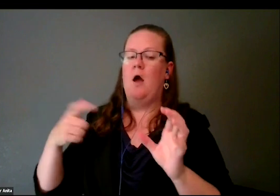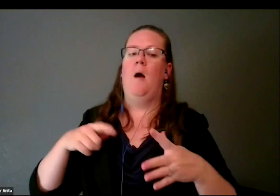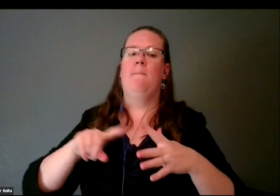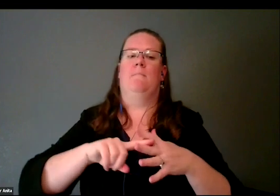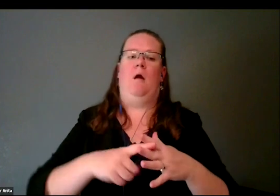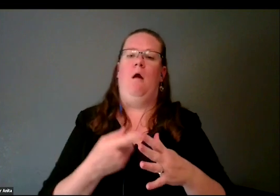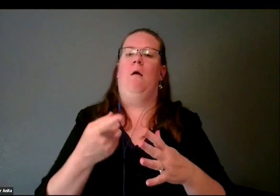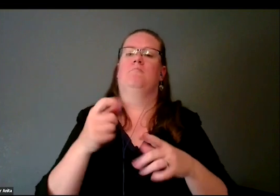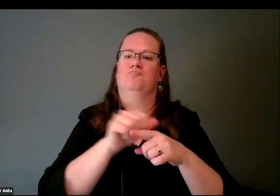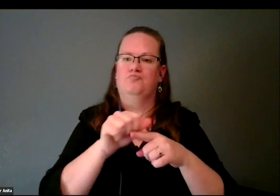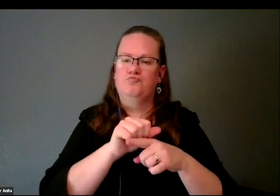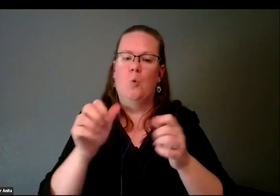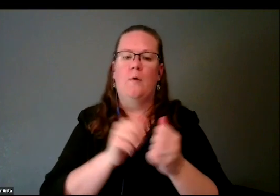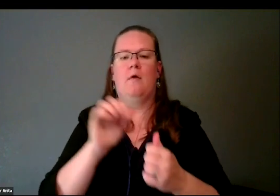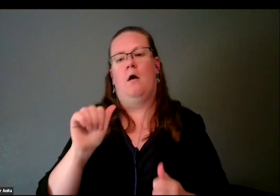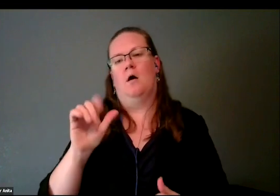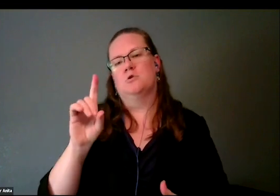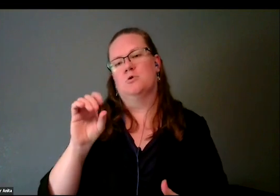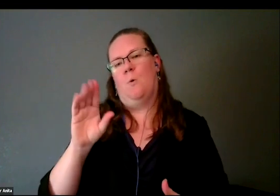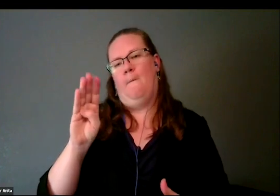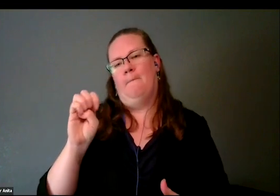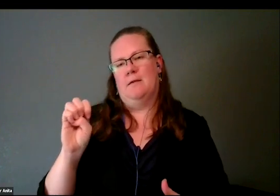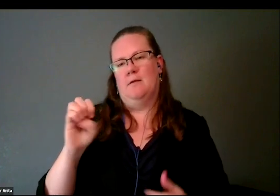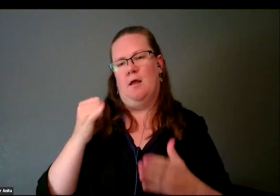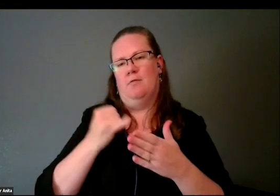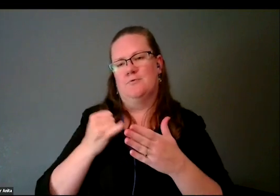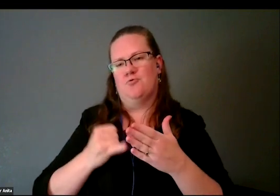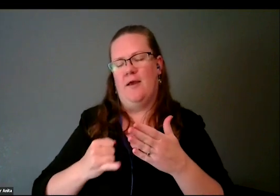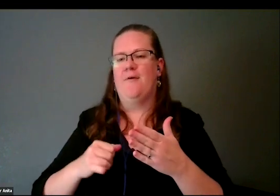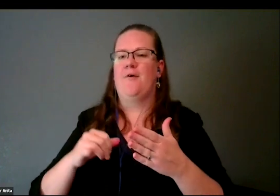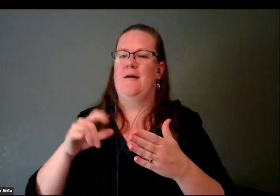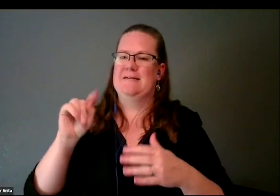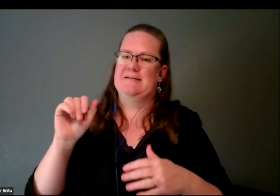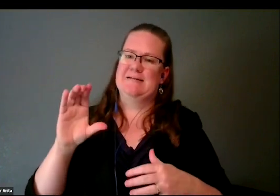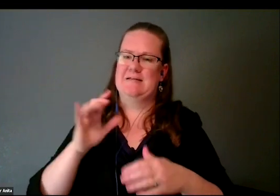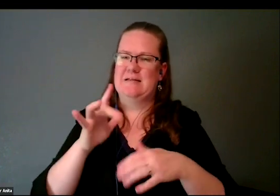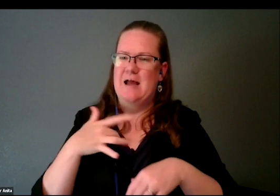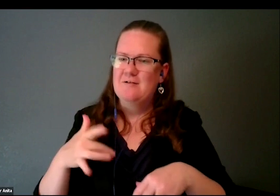in Adobe Illustrator, and quickly fell in love with this process.